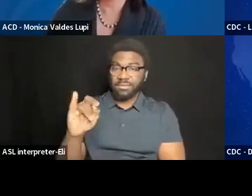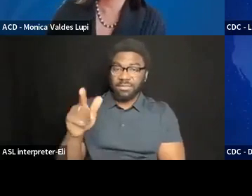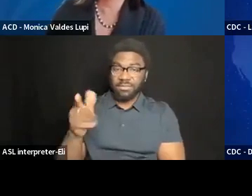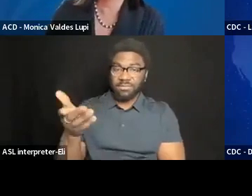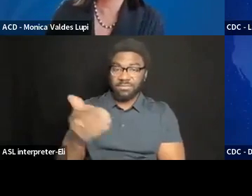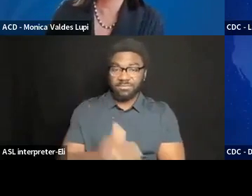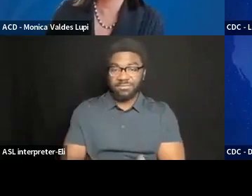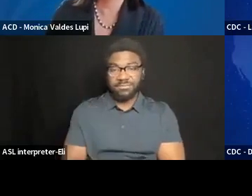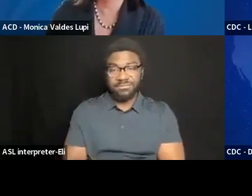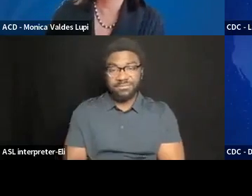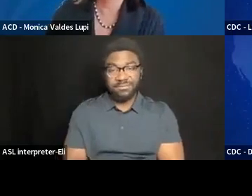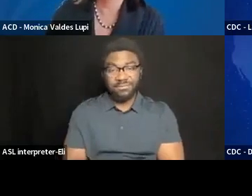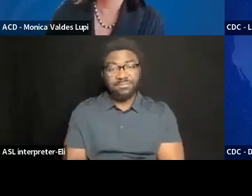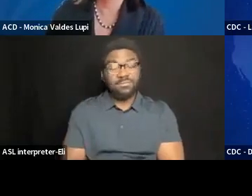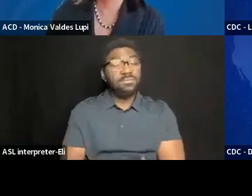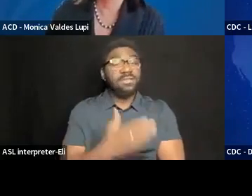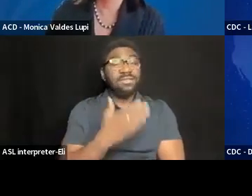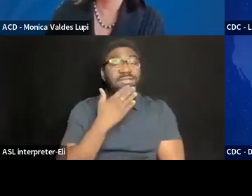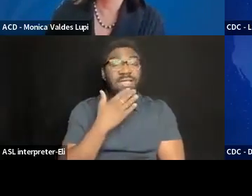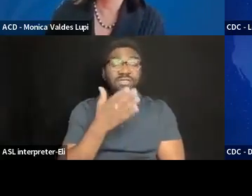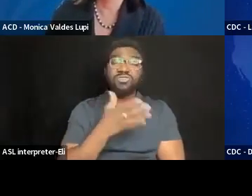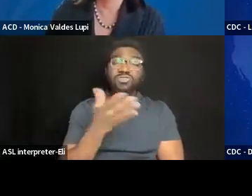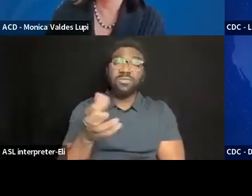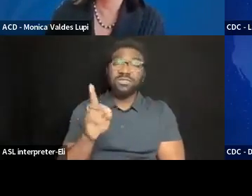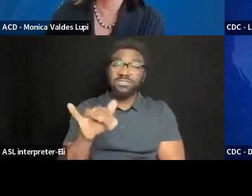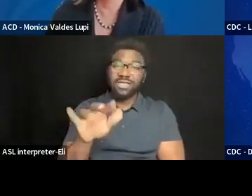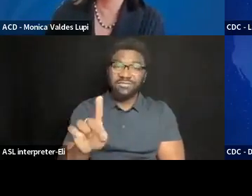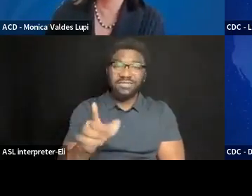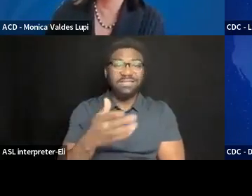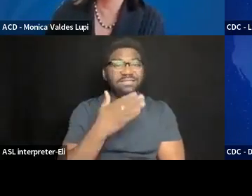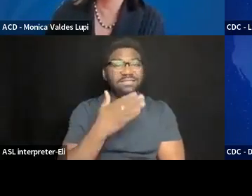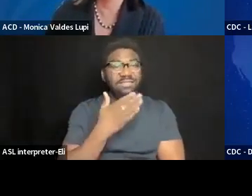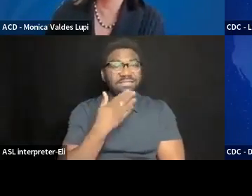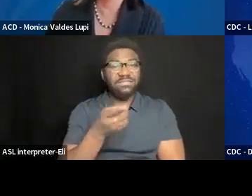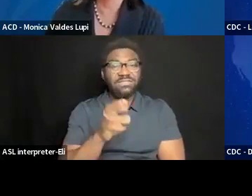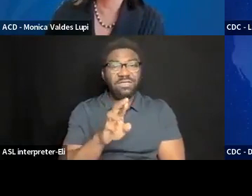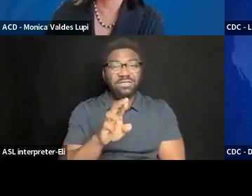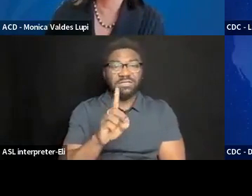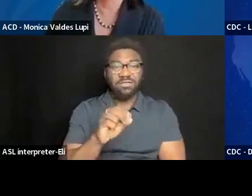All right. Thank you so much, David. And of course, thank you, Dr. Dauphin. I was really delighted to hear